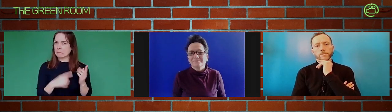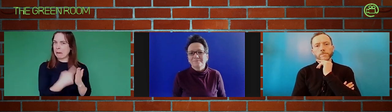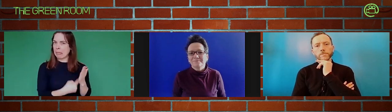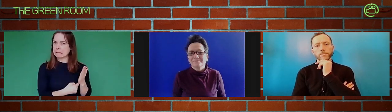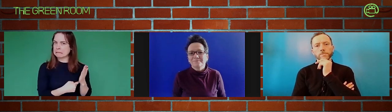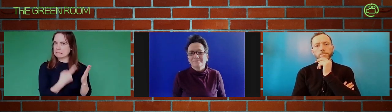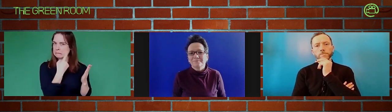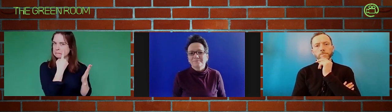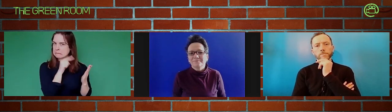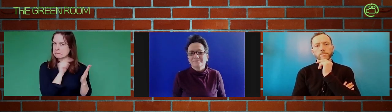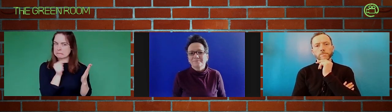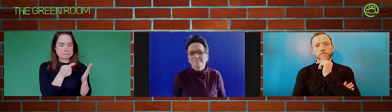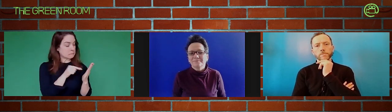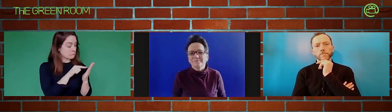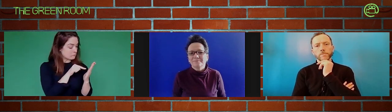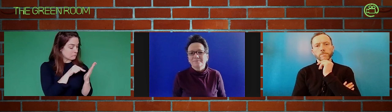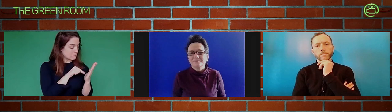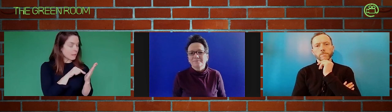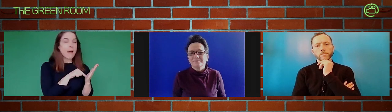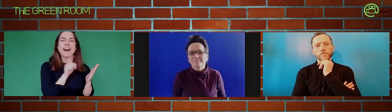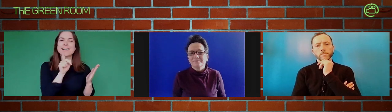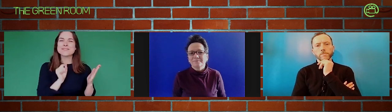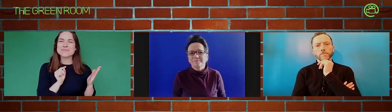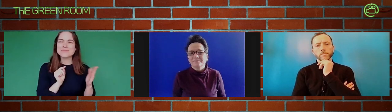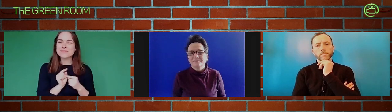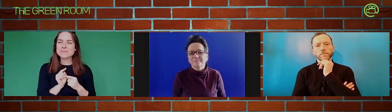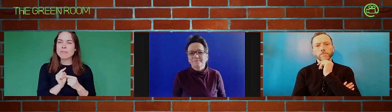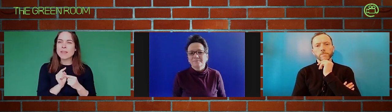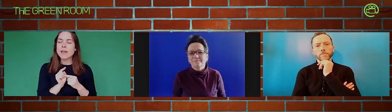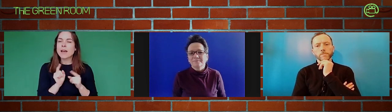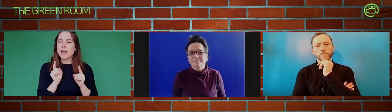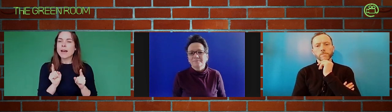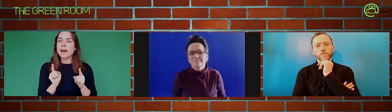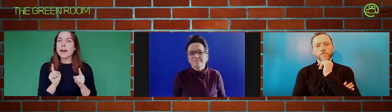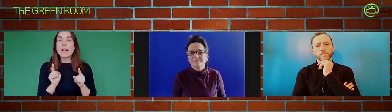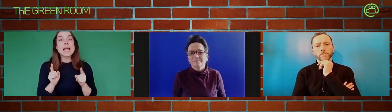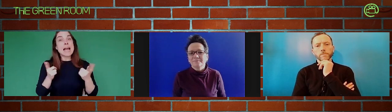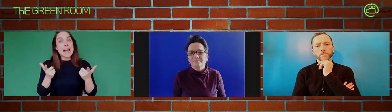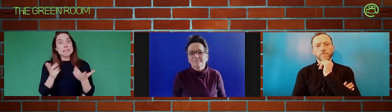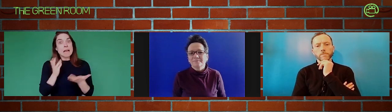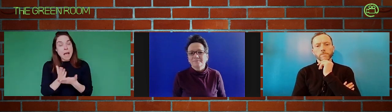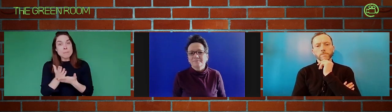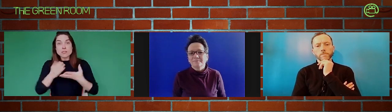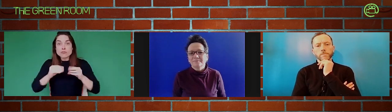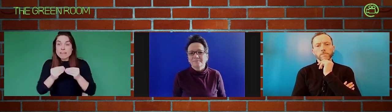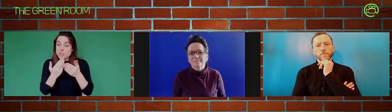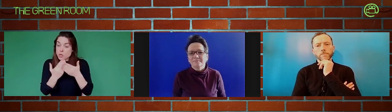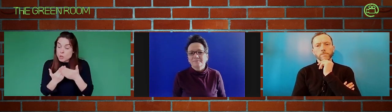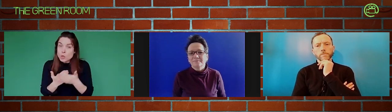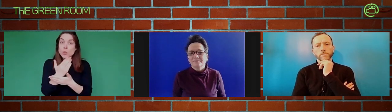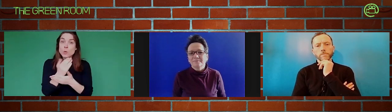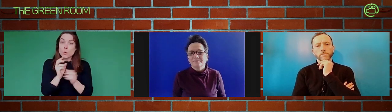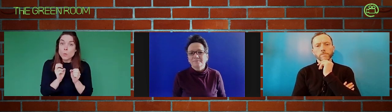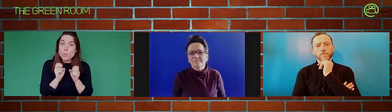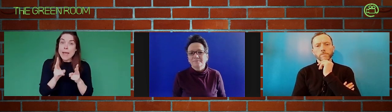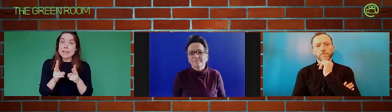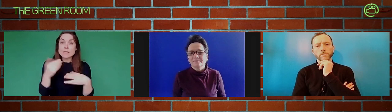So, yes and it's also created new ways of working and I discovered that I could work backstage